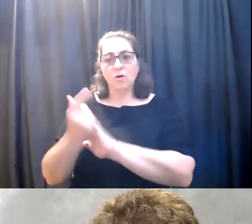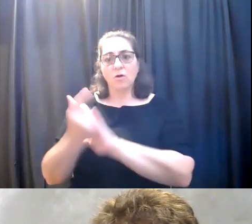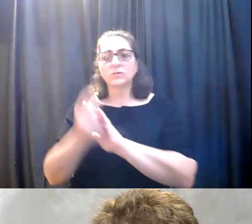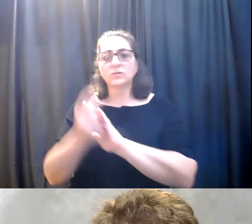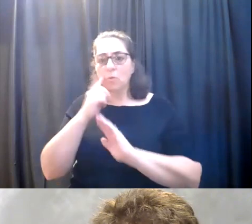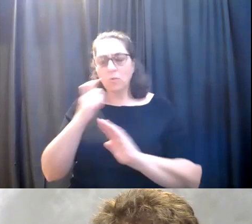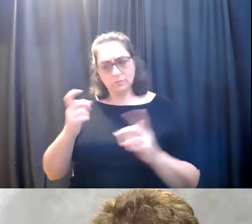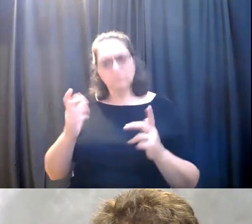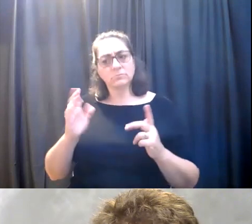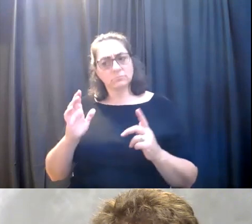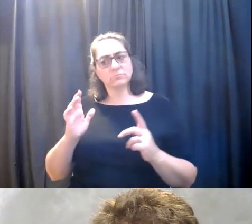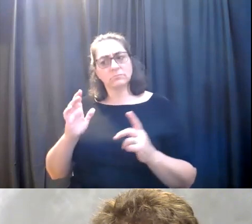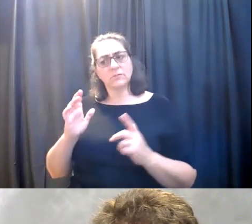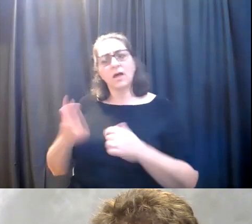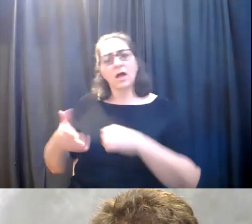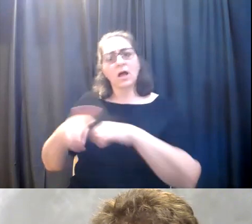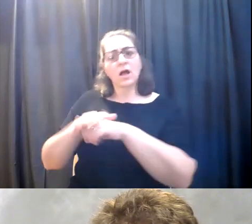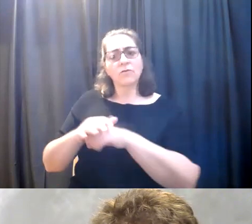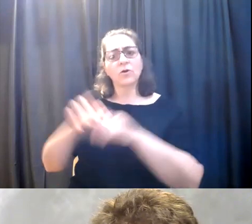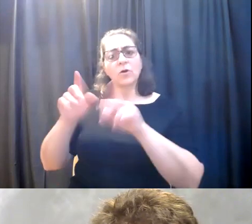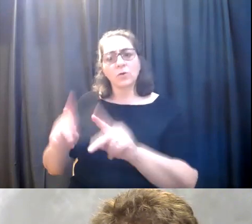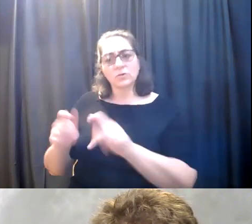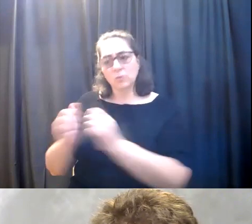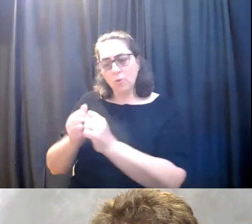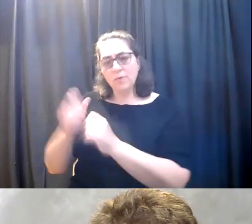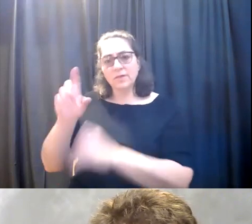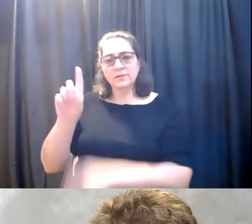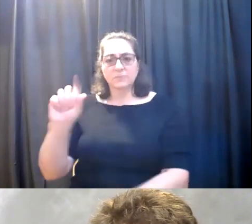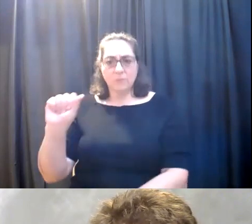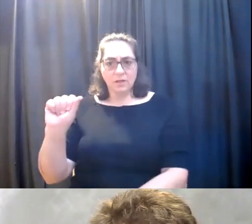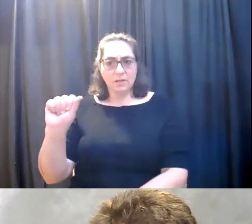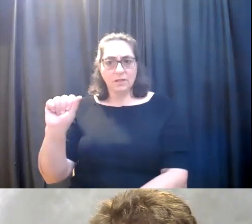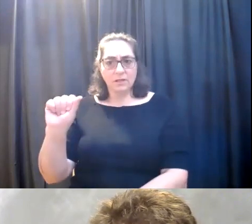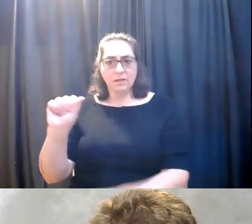social distancing so I can hear better? >> We have been dealing with this a lot.